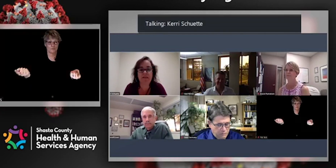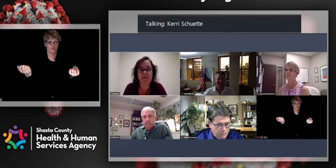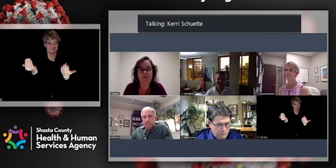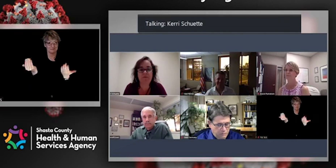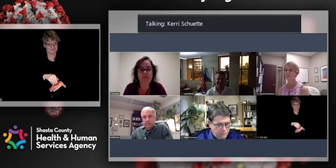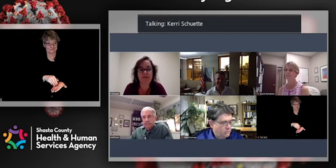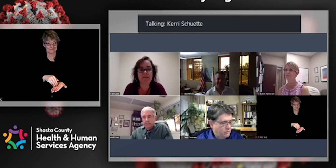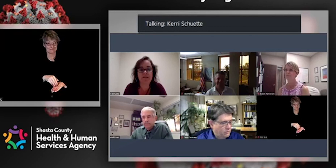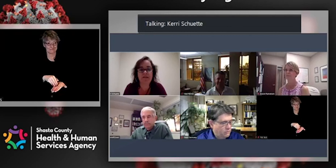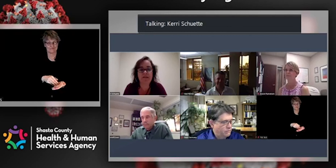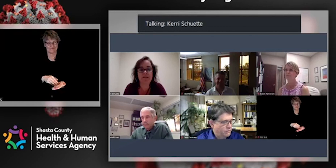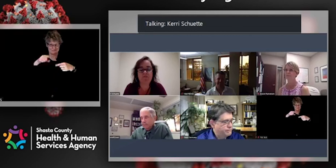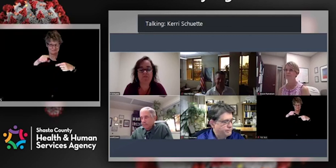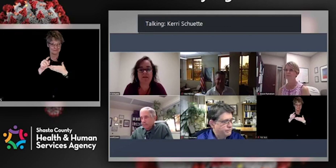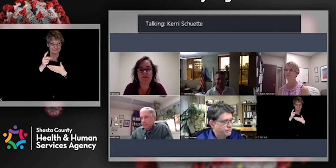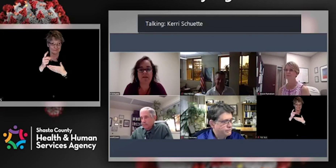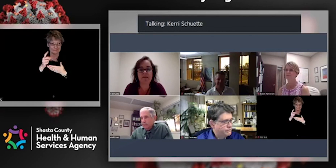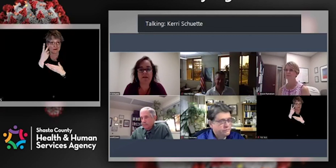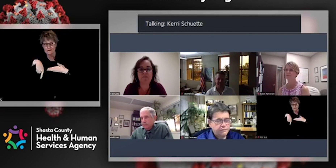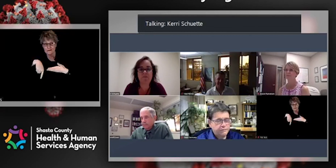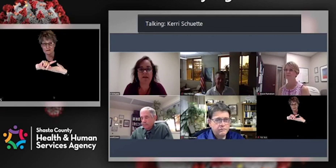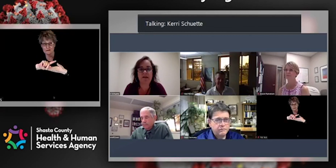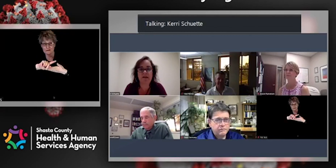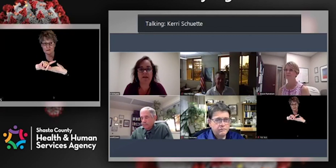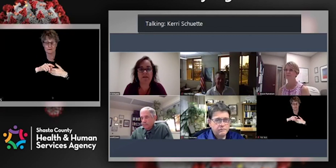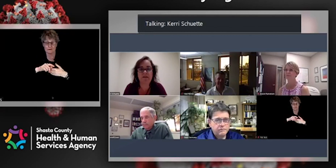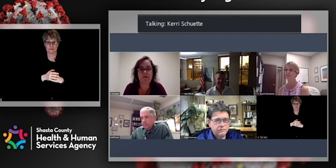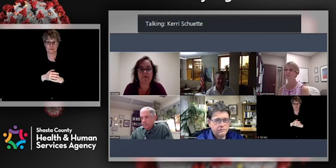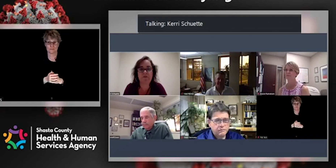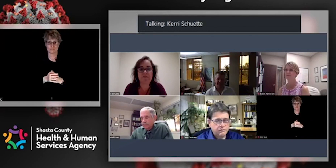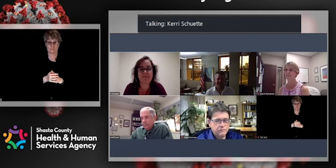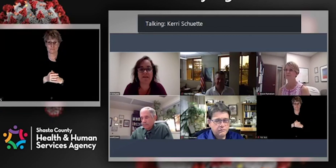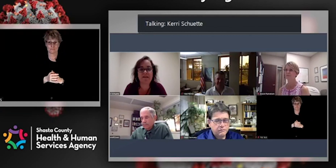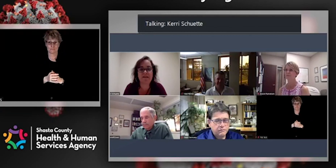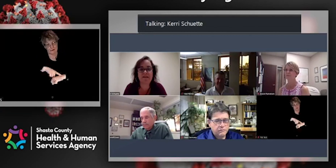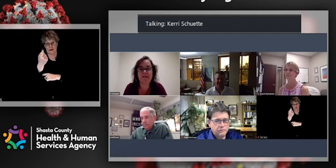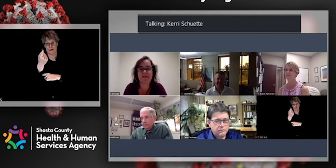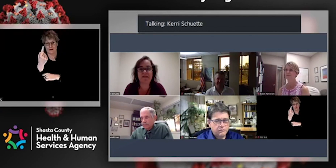week and we will see you again next week at 11:00 o'clock on Wednesday. Everyone have